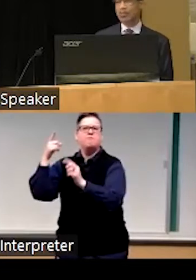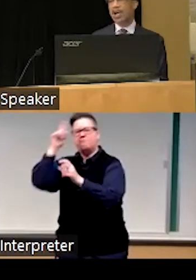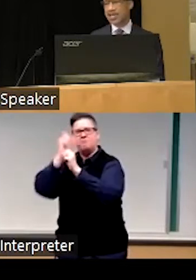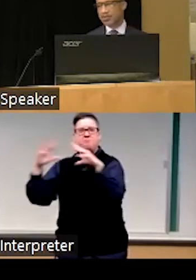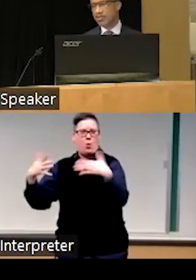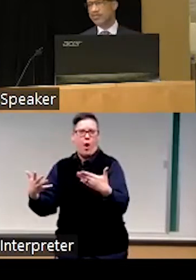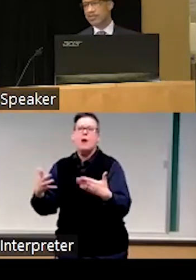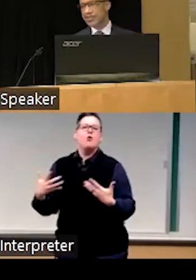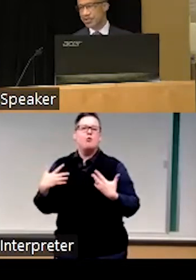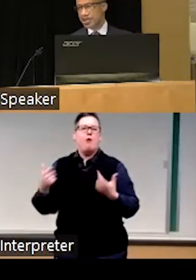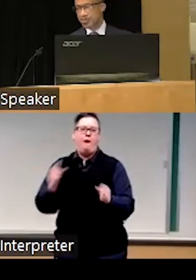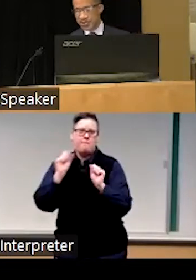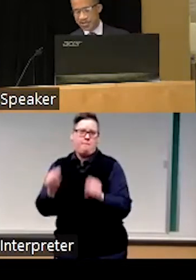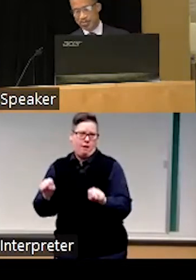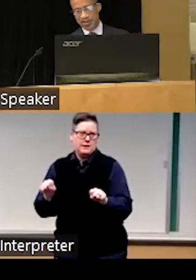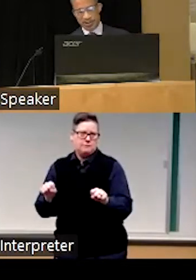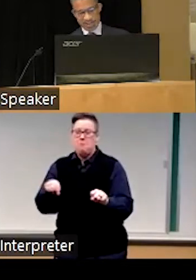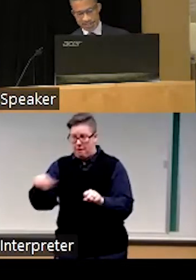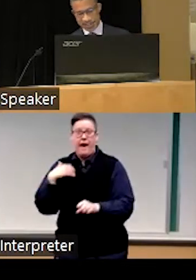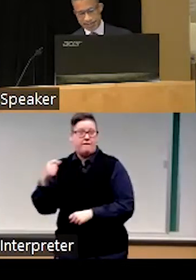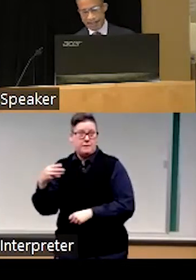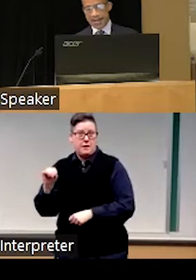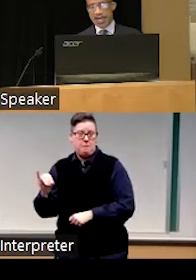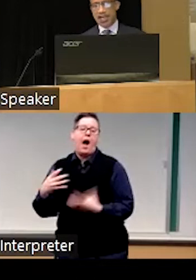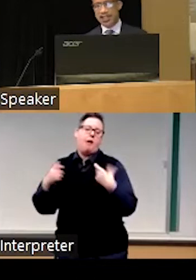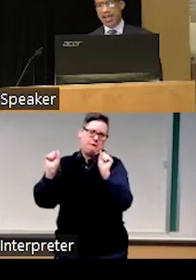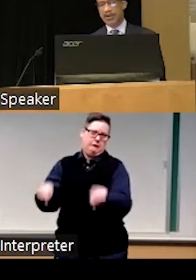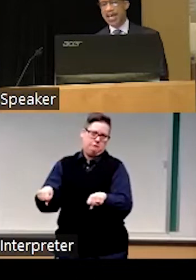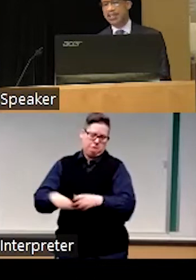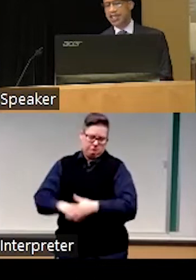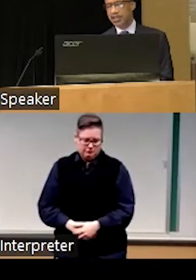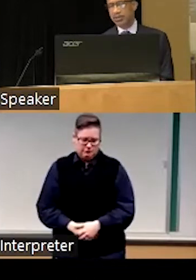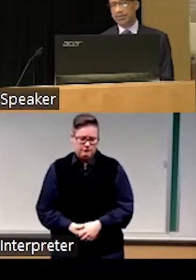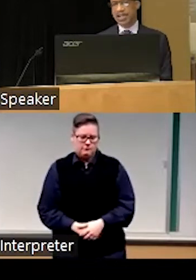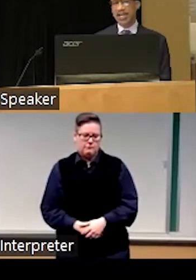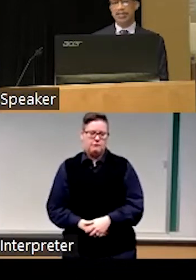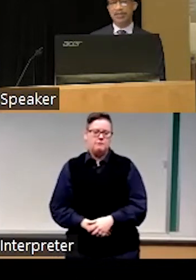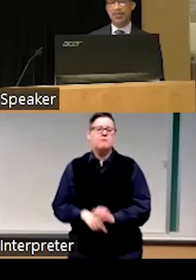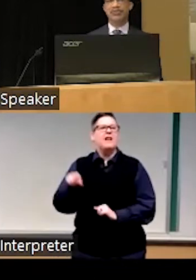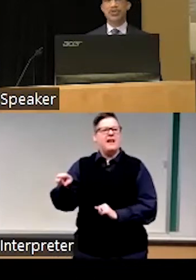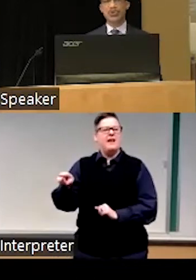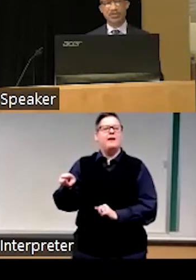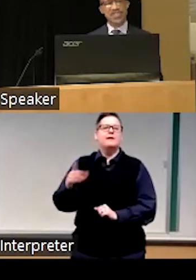being possible for serious and persistent mental illnesses uh Dr Anthony created the first sort